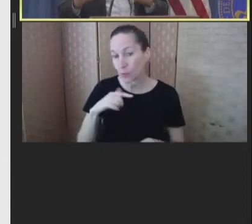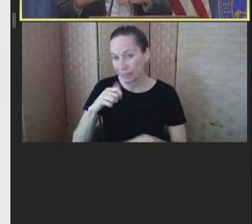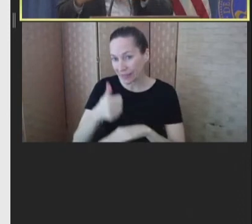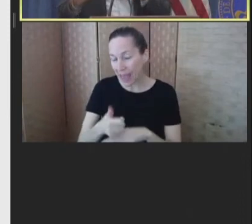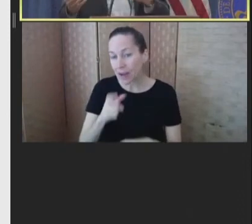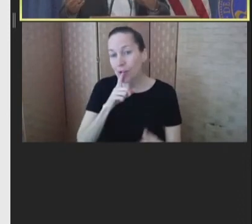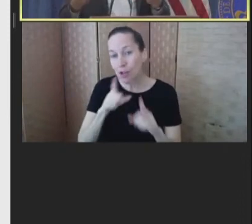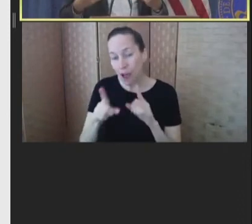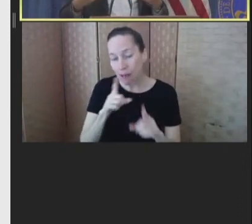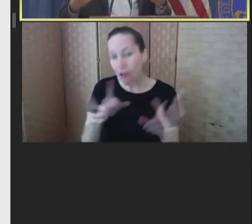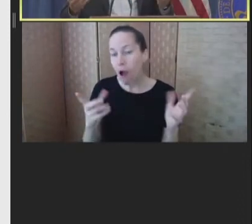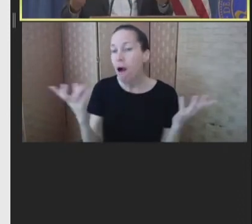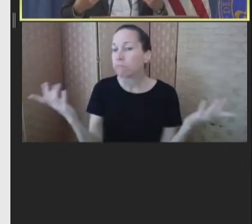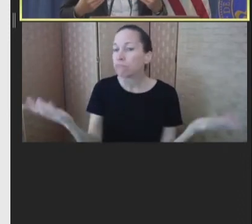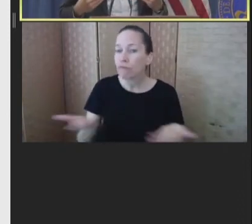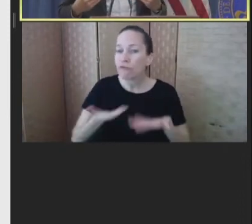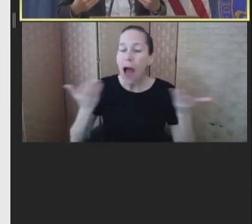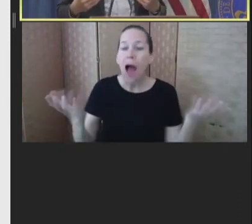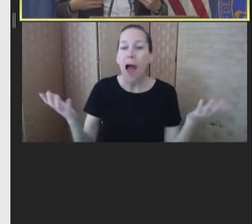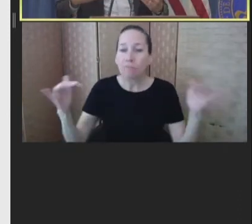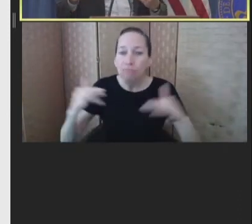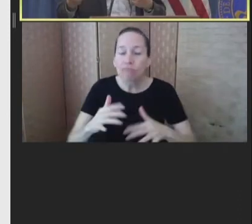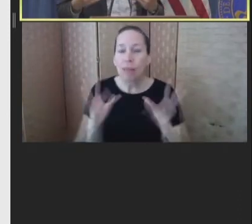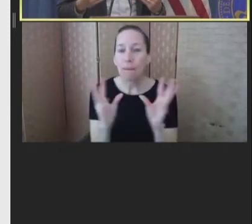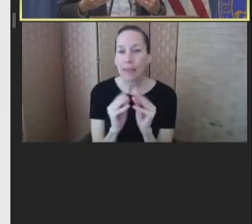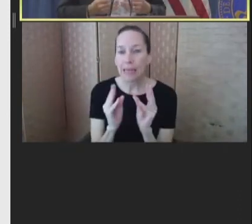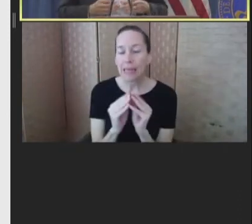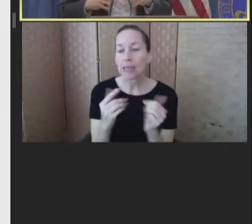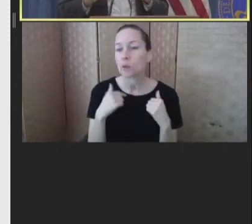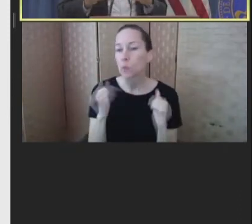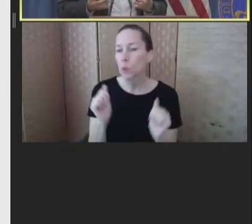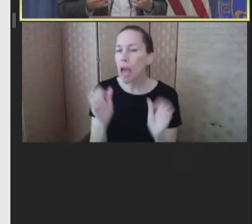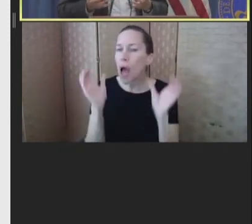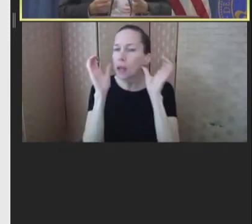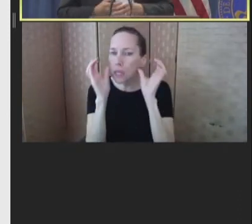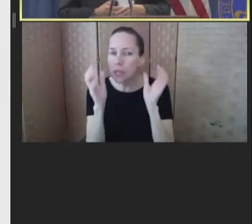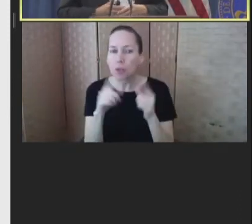we're actually able to hear and listen and adapt, say, what does this mean for us as a community,